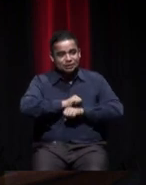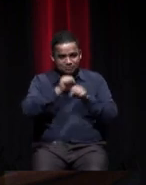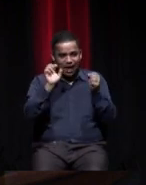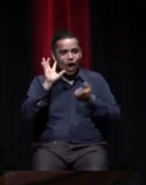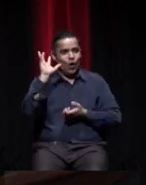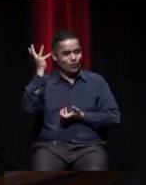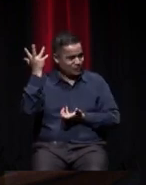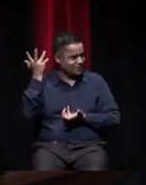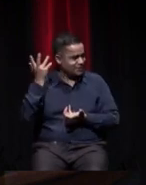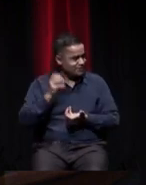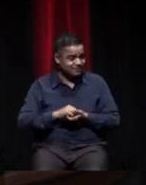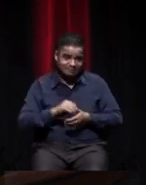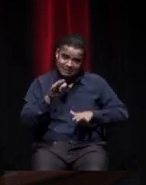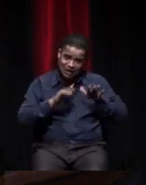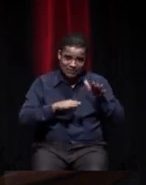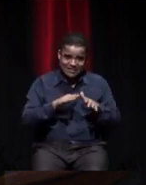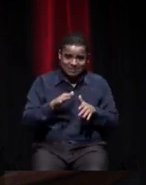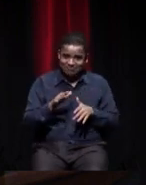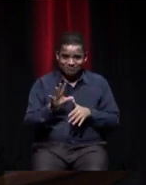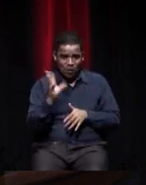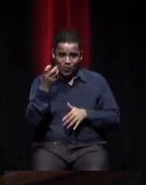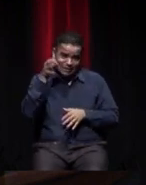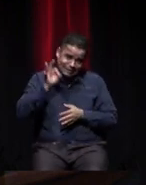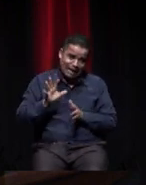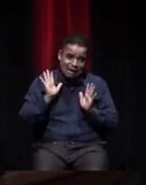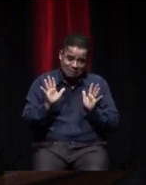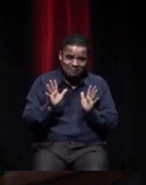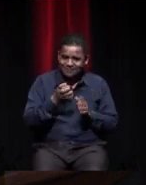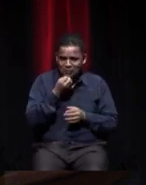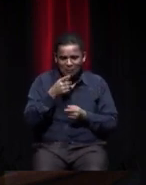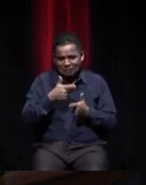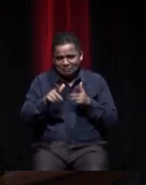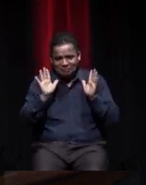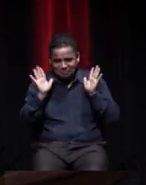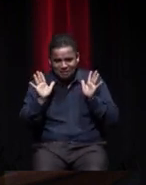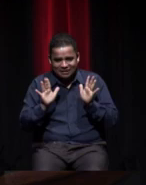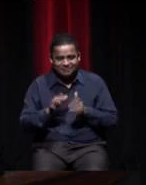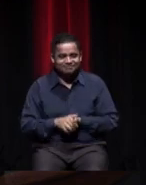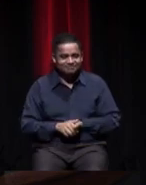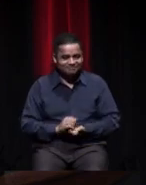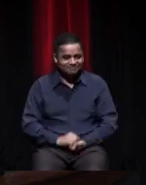It may not work, but it's alright. I promise that, if it doesn't work, I won't talk about it anymore.